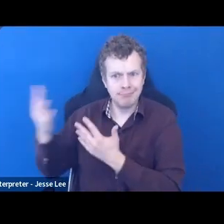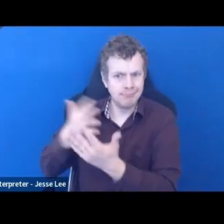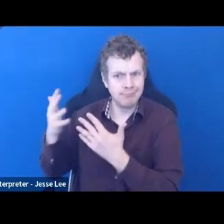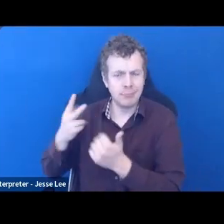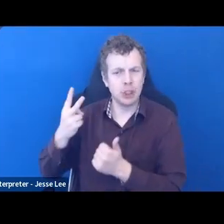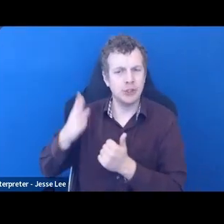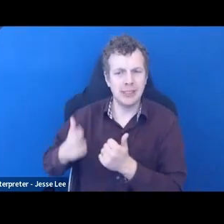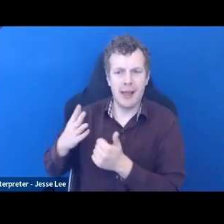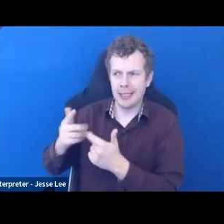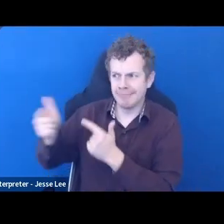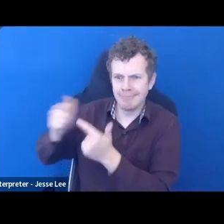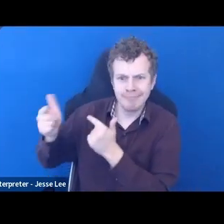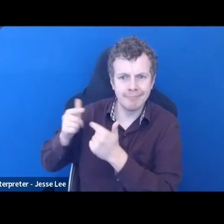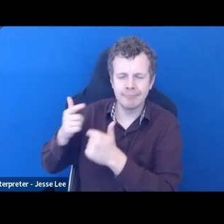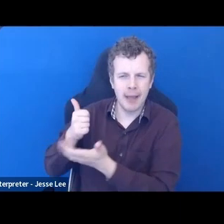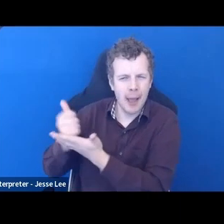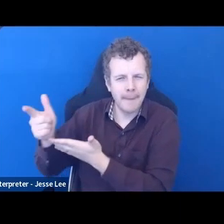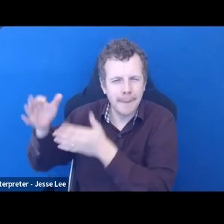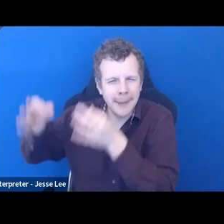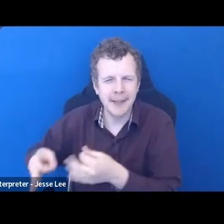We want to be emotionally responsive.